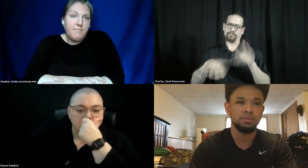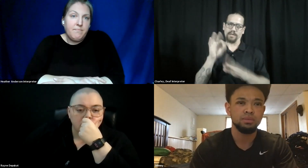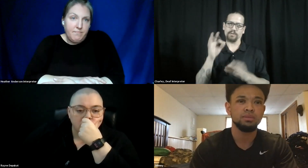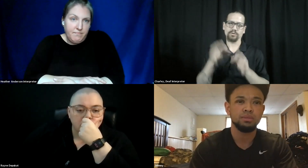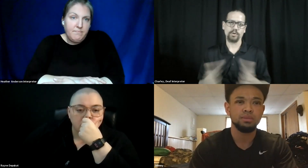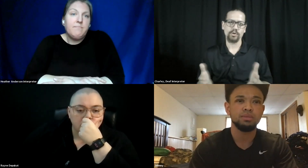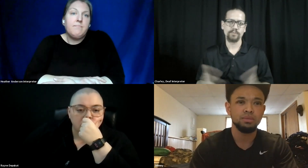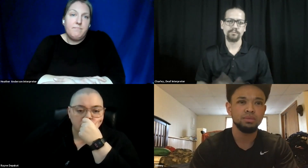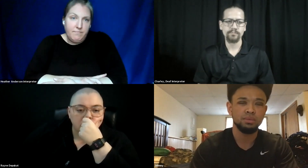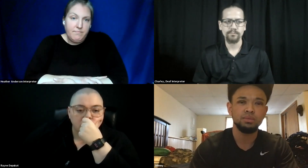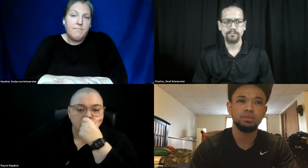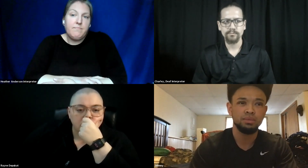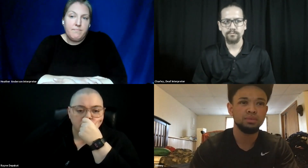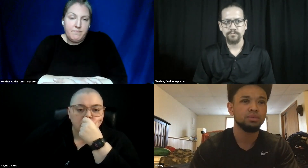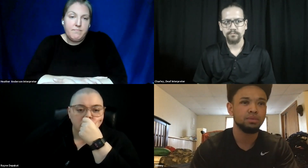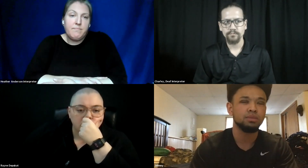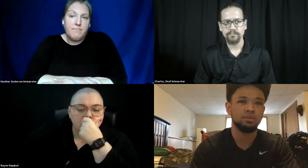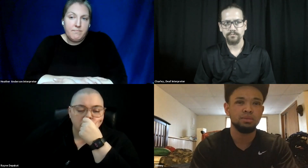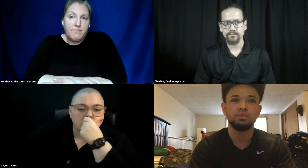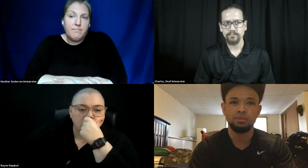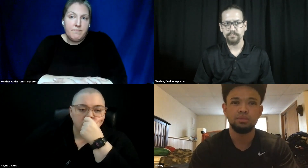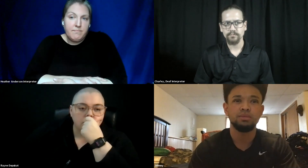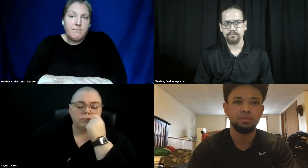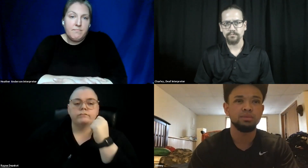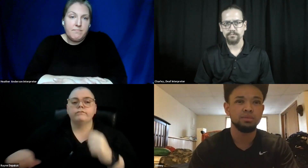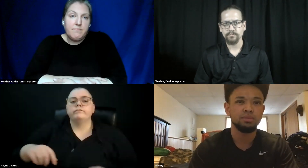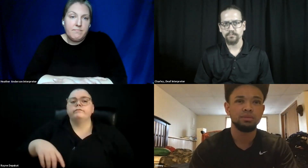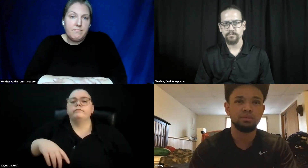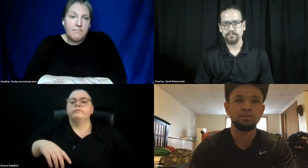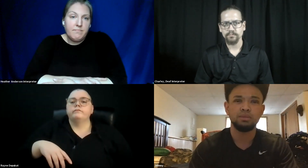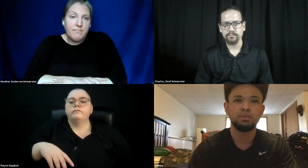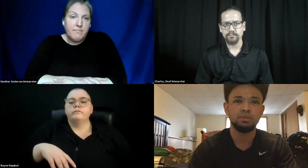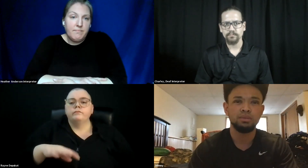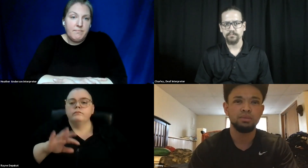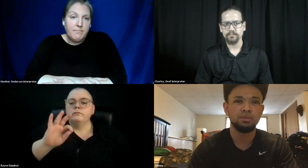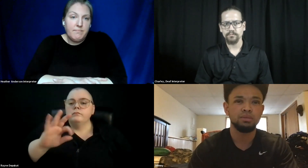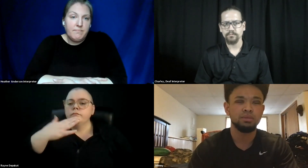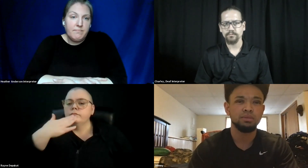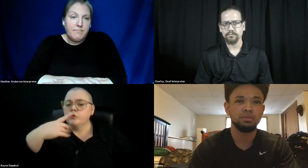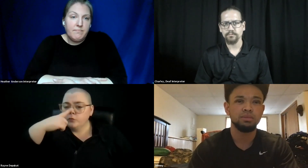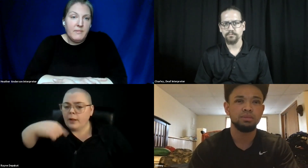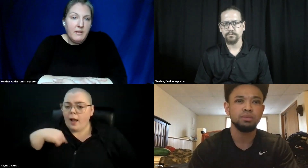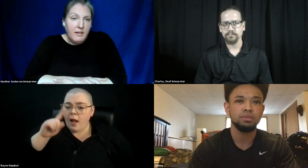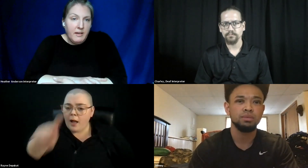It shouldn't be the case they should have found interpreters in that time.